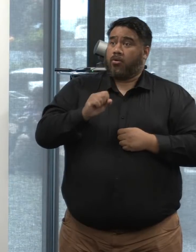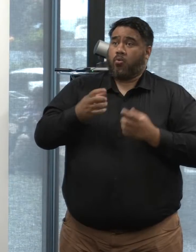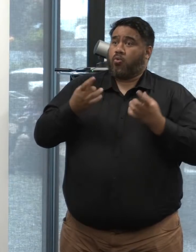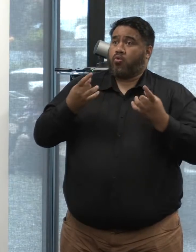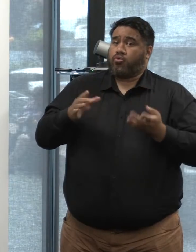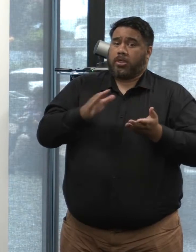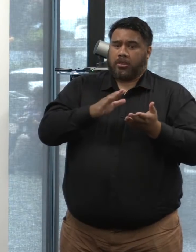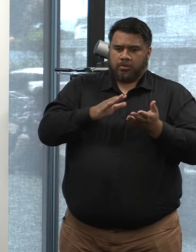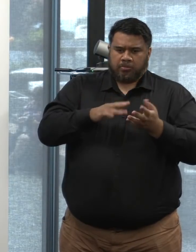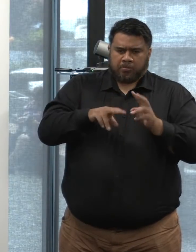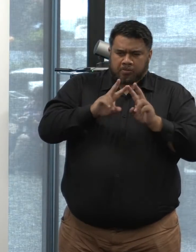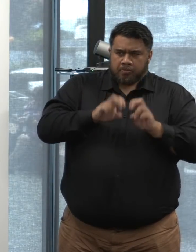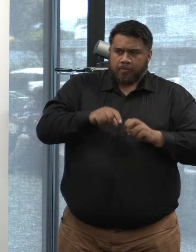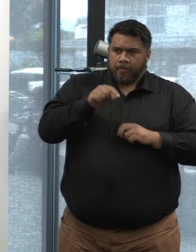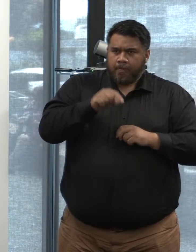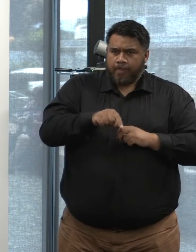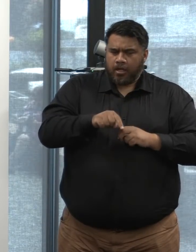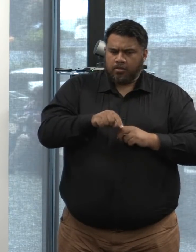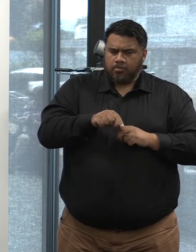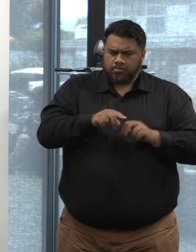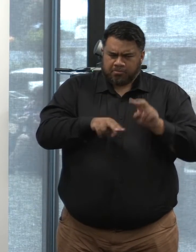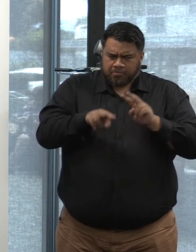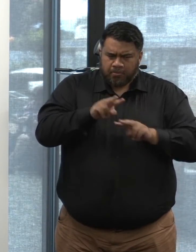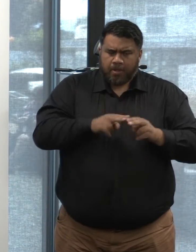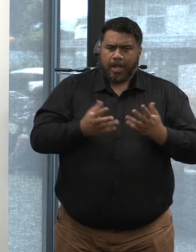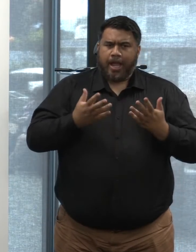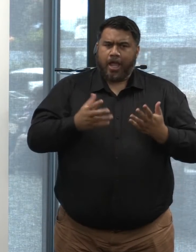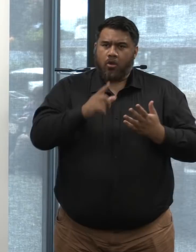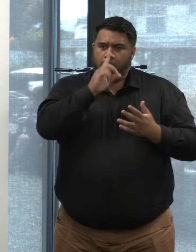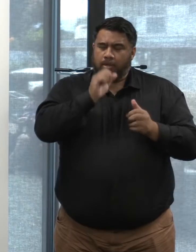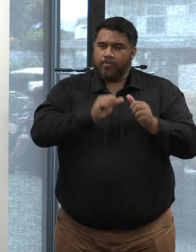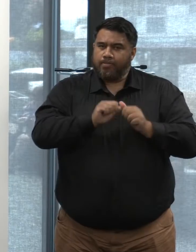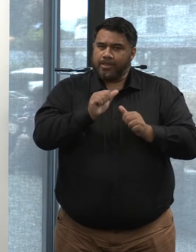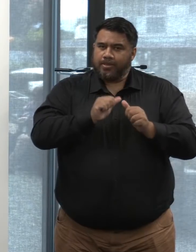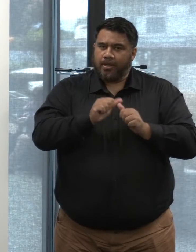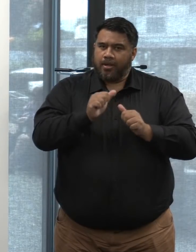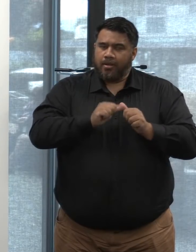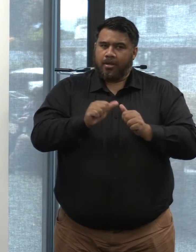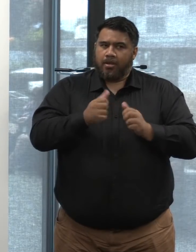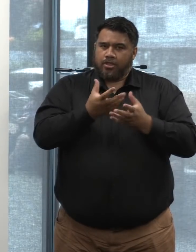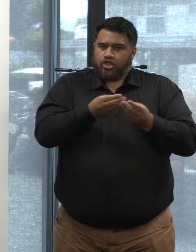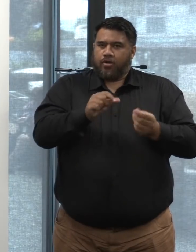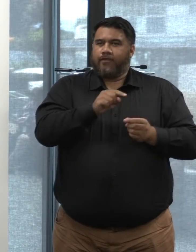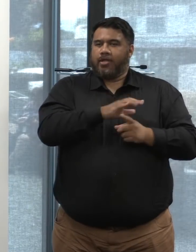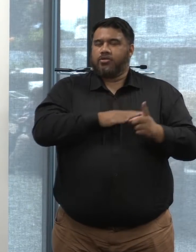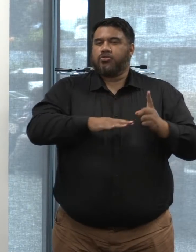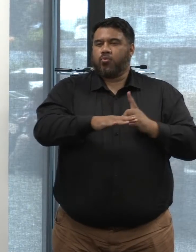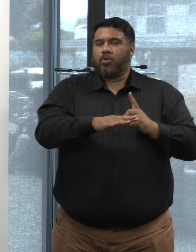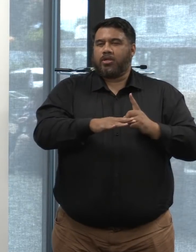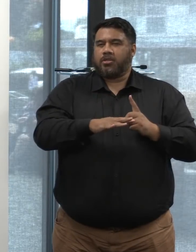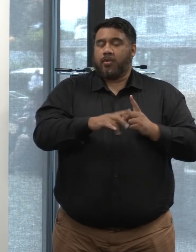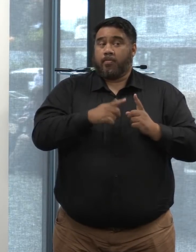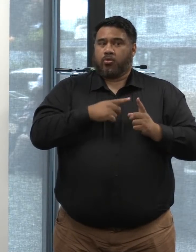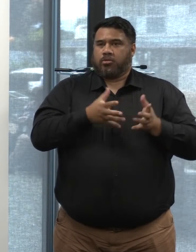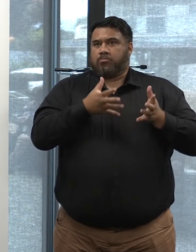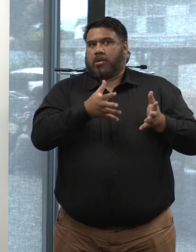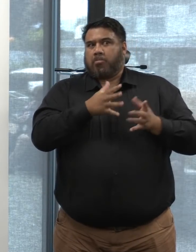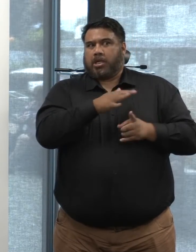Through my office I contacted MIQ, and was given some reassurance